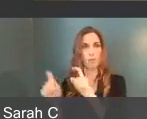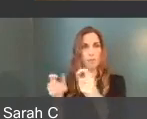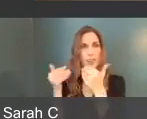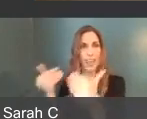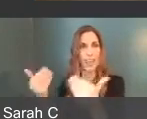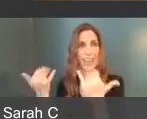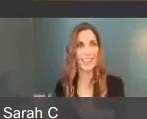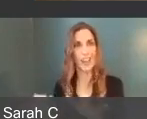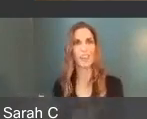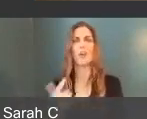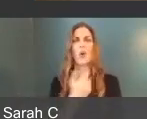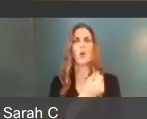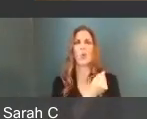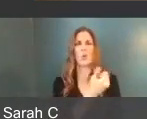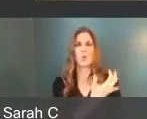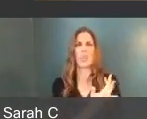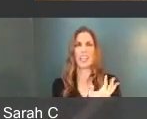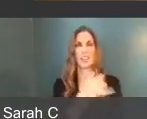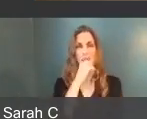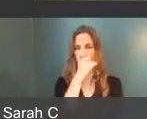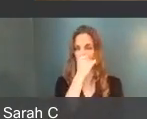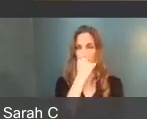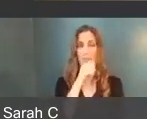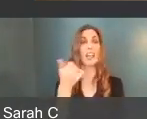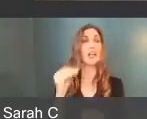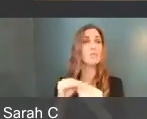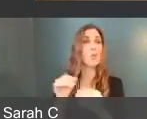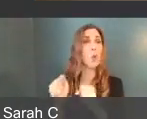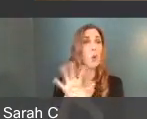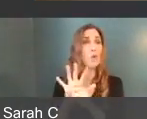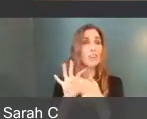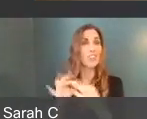[Commissioner Arkoosh] Yeah why don't we get through the, if there's any other COVID questions, yeah.